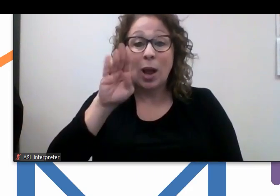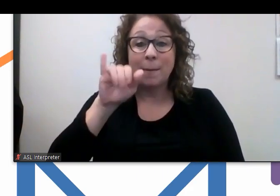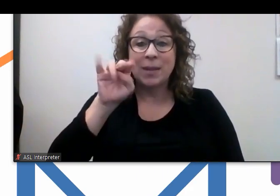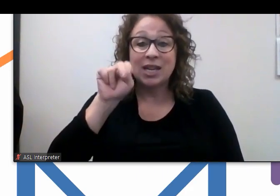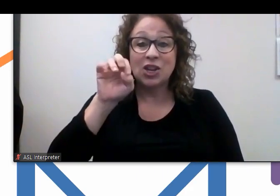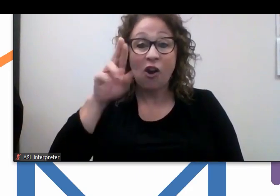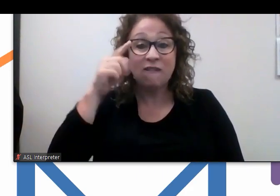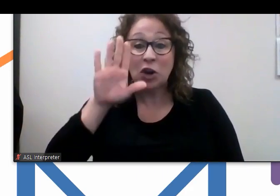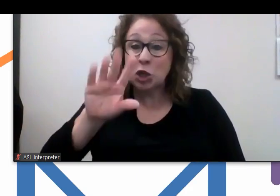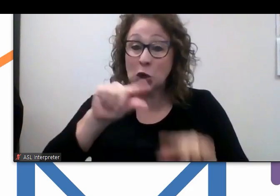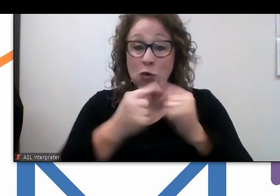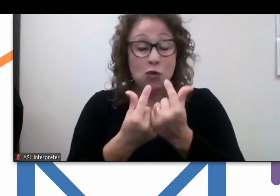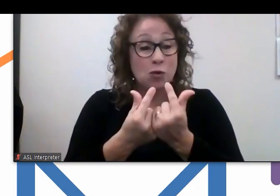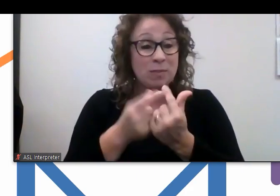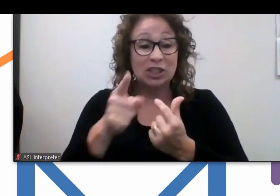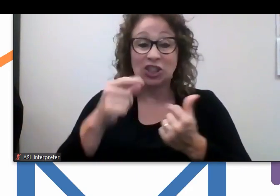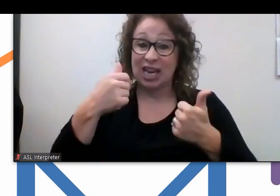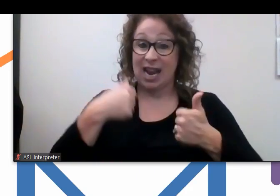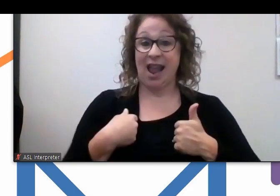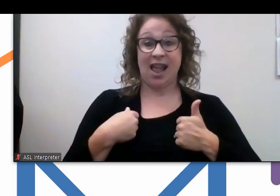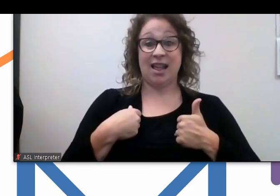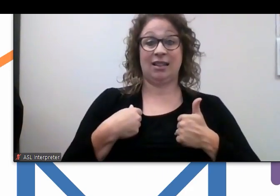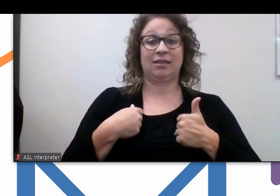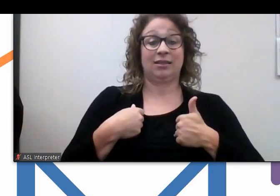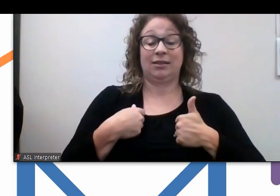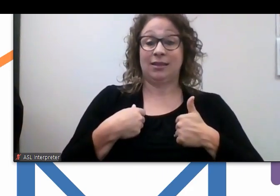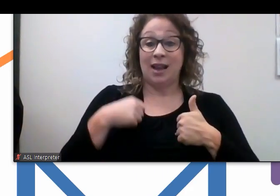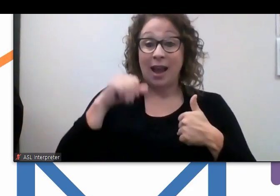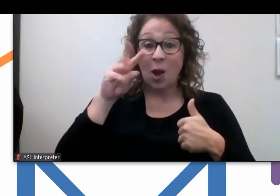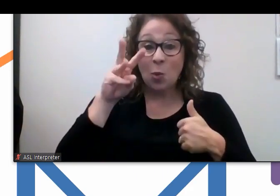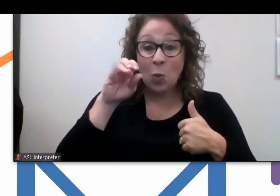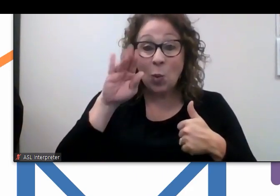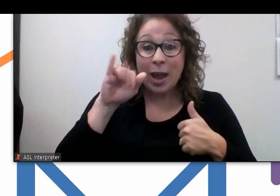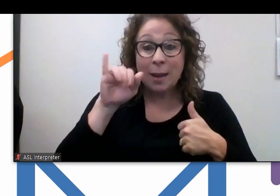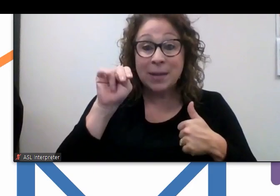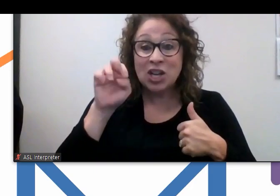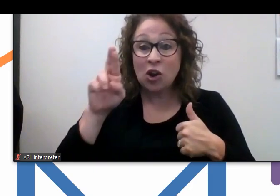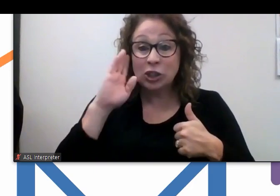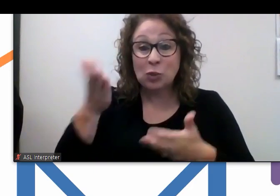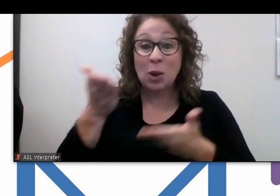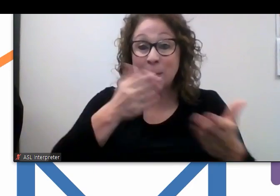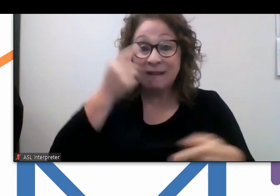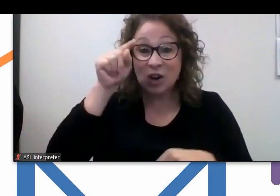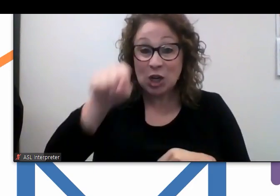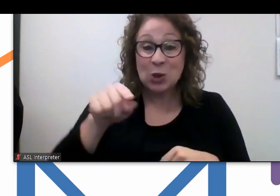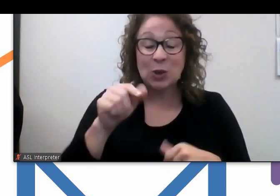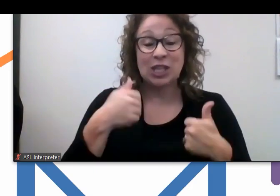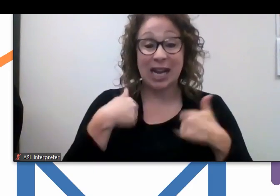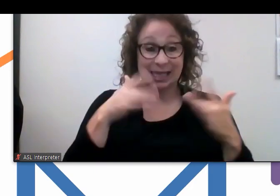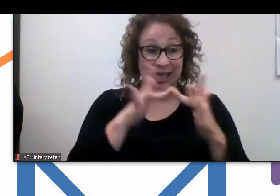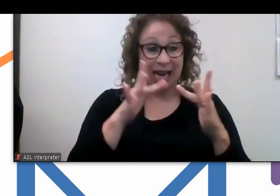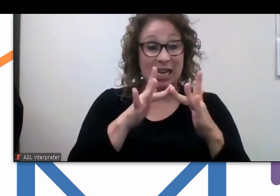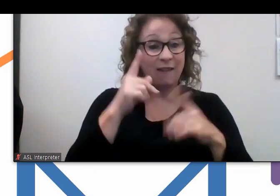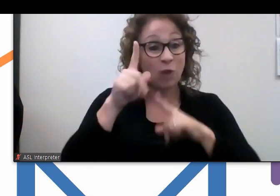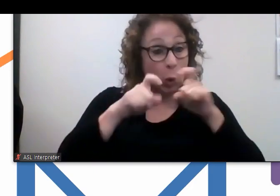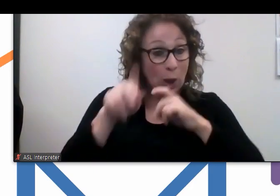She, that, she has a whole webinar that she will bring to you and she has a contact for questions about NC Relay.